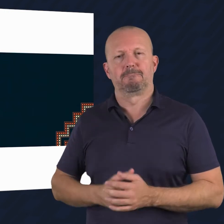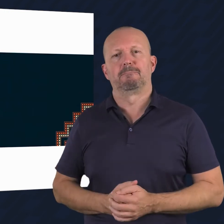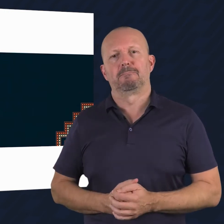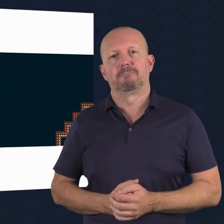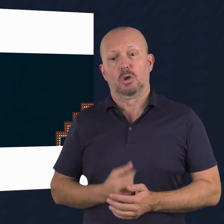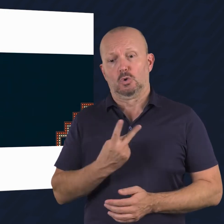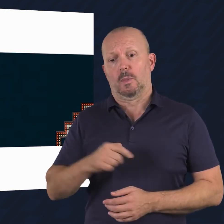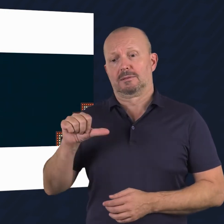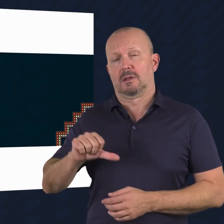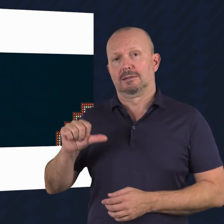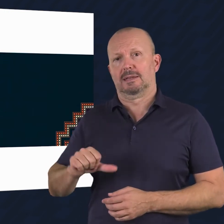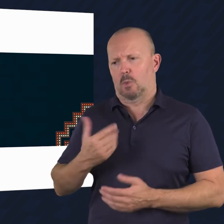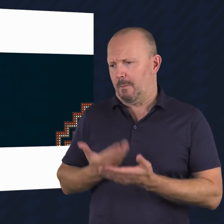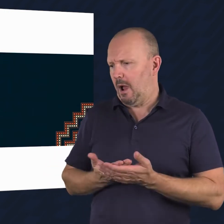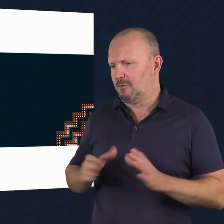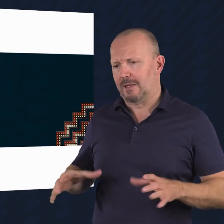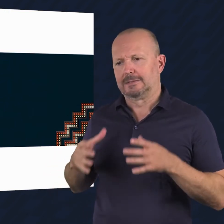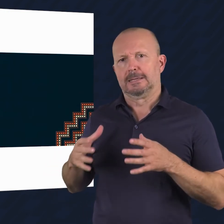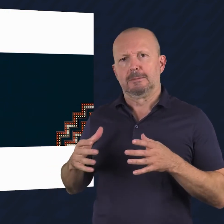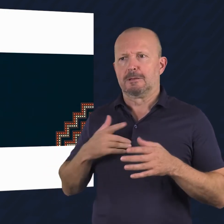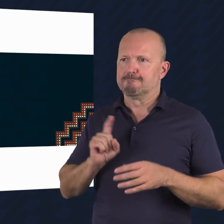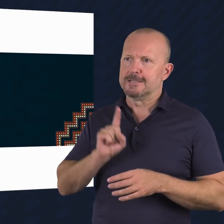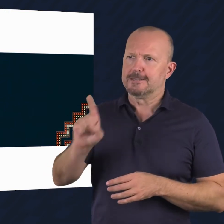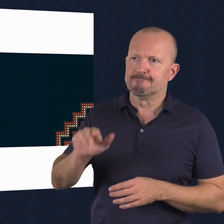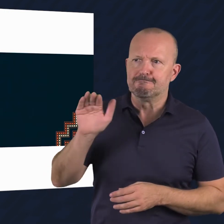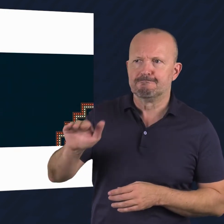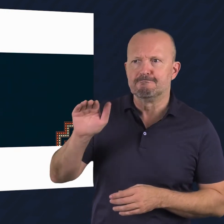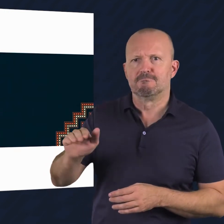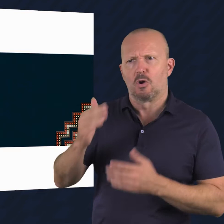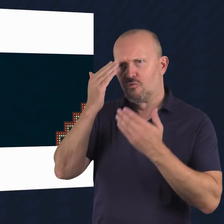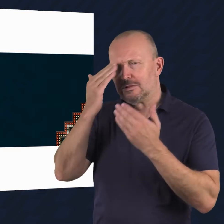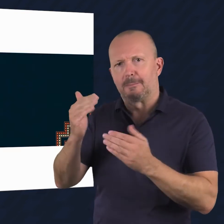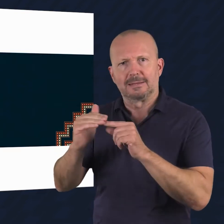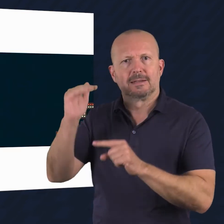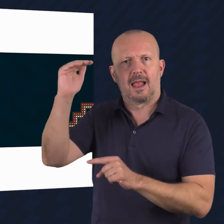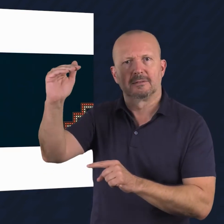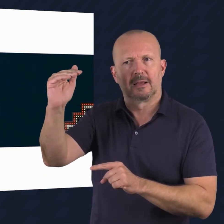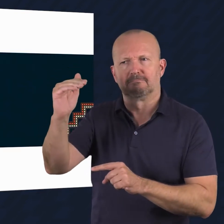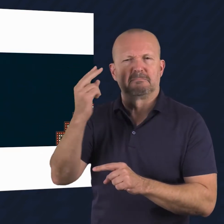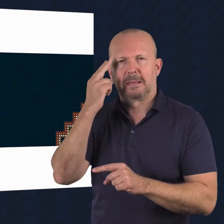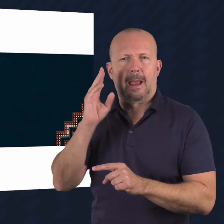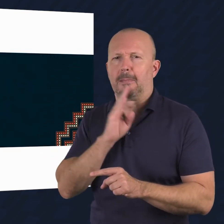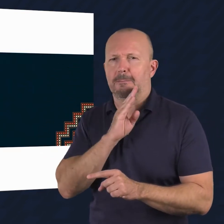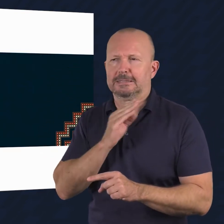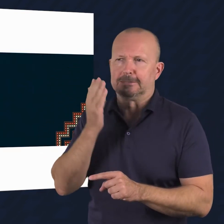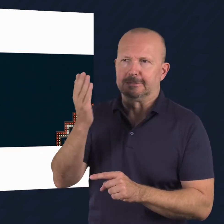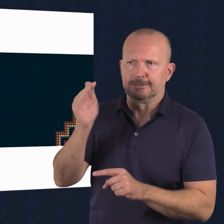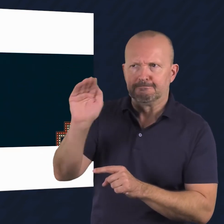In 2019, on behalf of our team, I approached Huikakahu Kawe of of Ngai te Ahi and Ngāti Maniapoto.